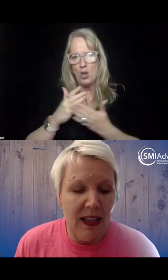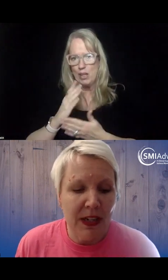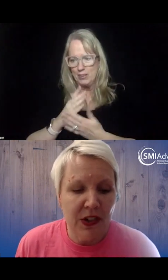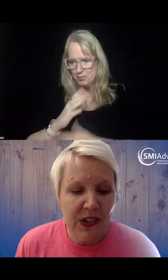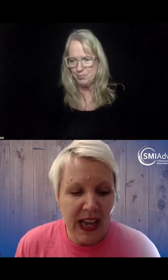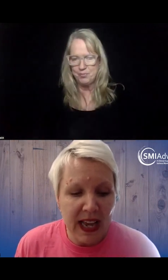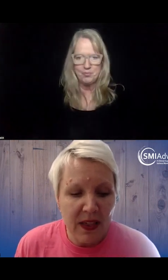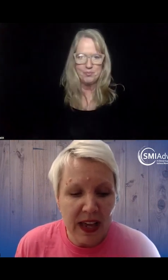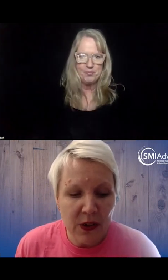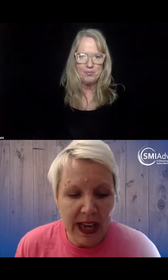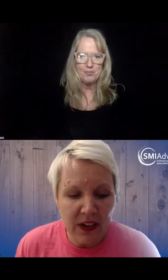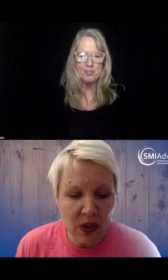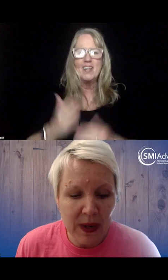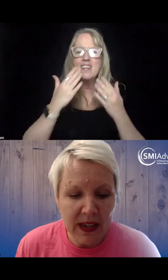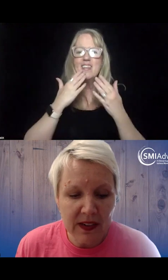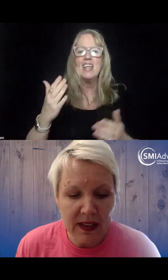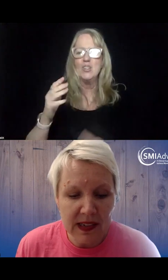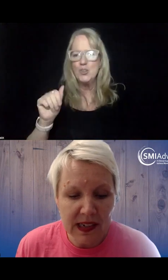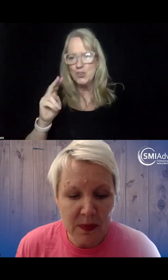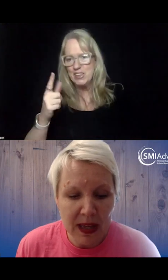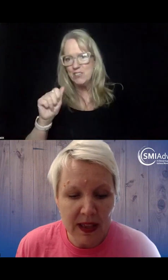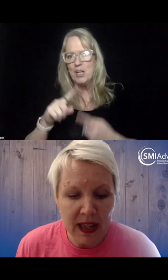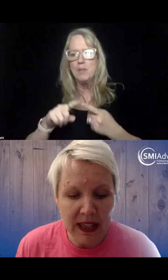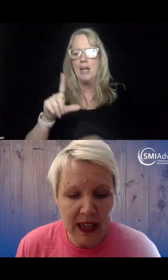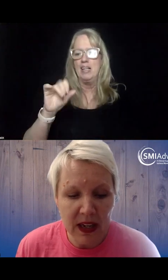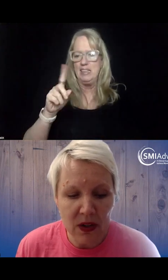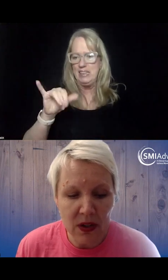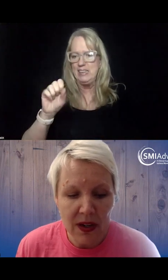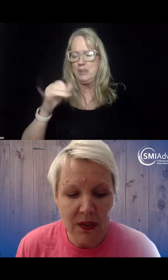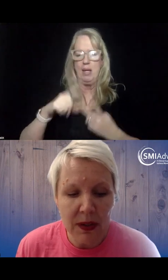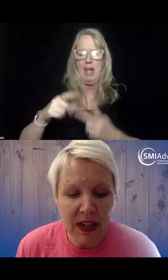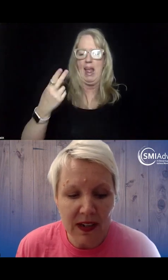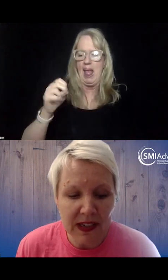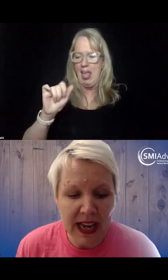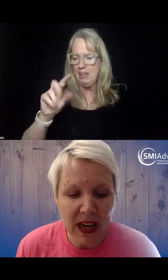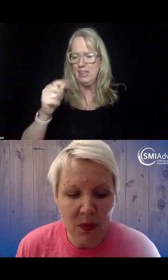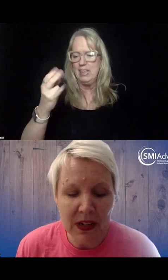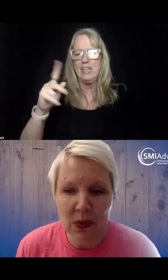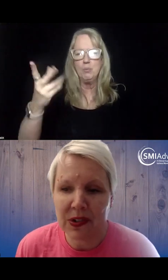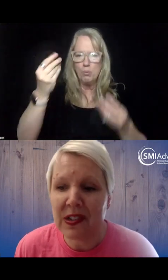LET ME JUST SAY THANK YOU TO ANGELA WEEKS, LINDSAY AND ELLIOTT